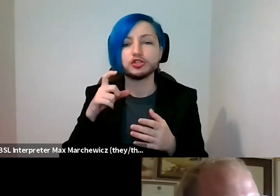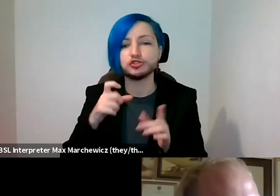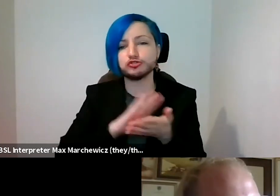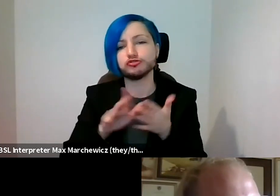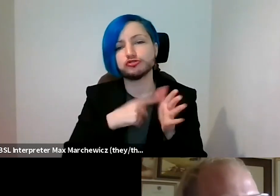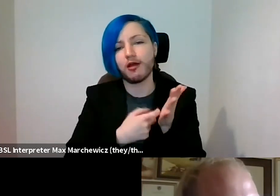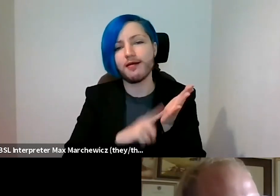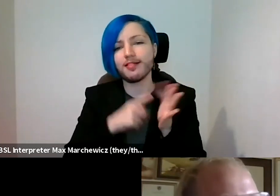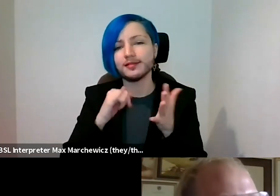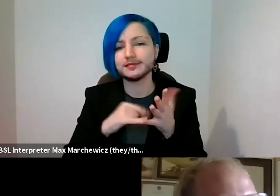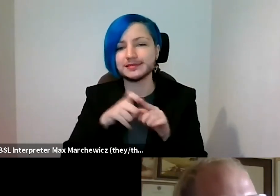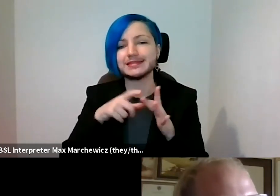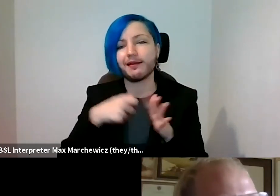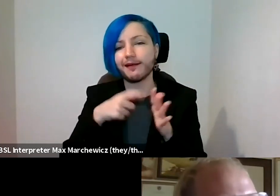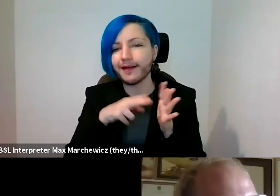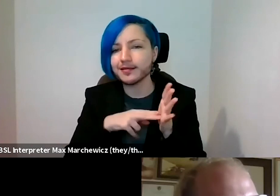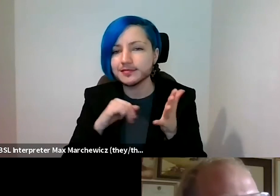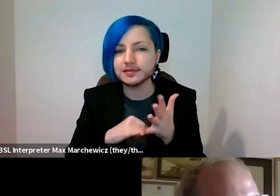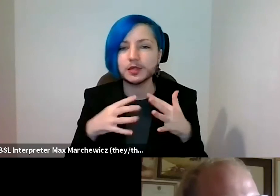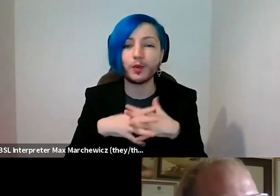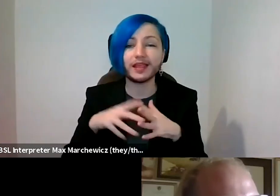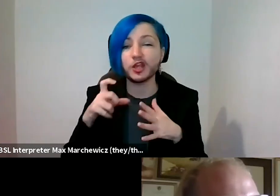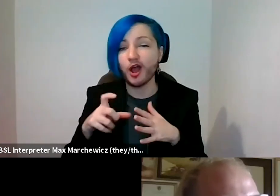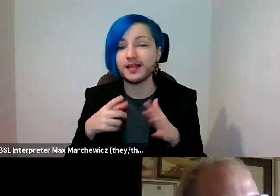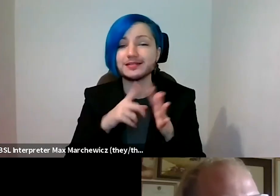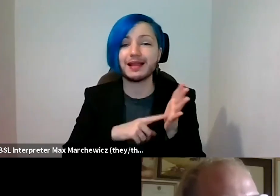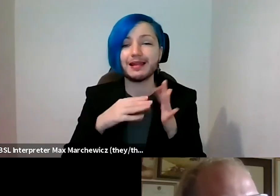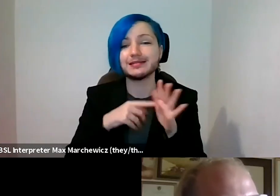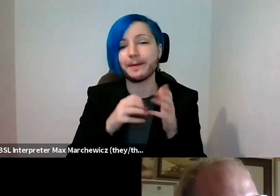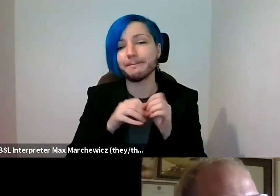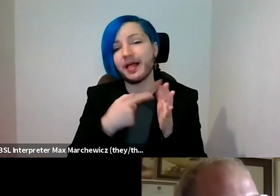they, Wilkie Collins, Elizabeth Inchbald, Walter Scott,